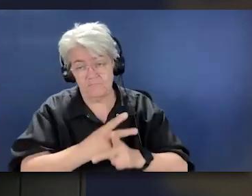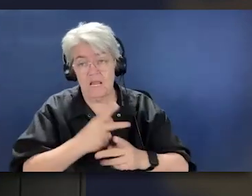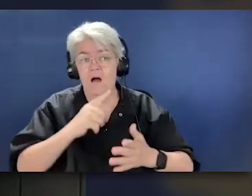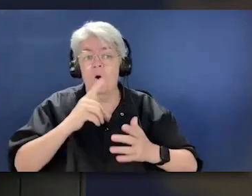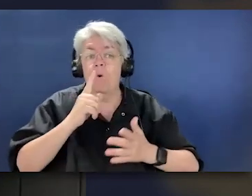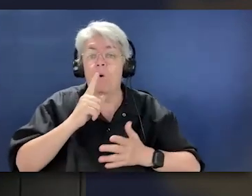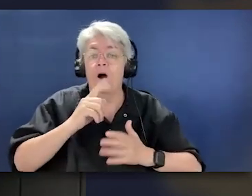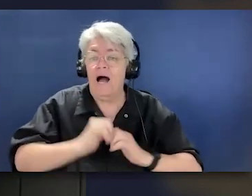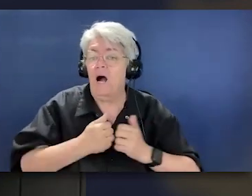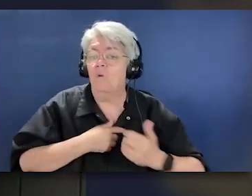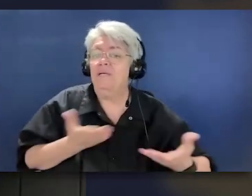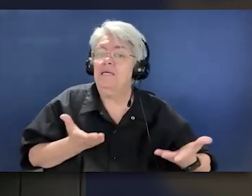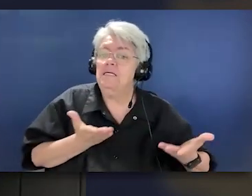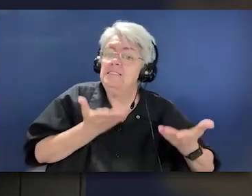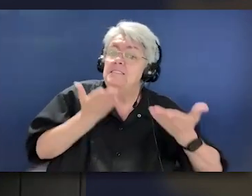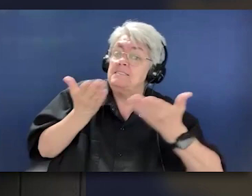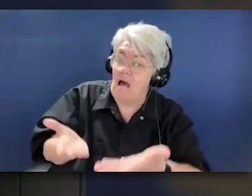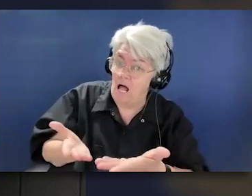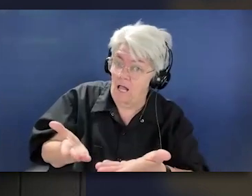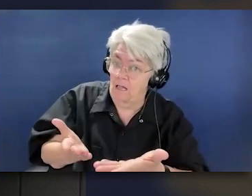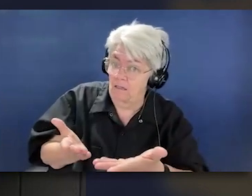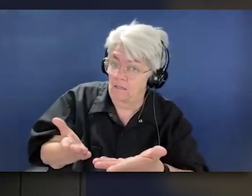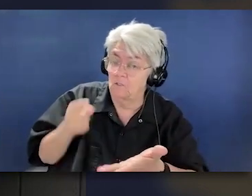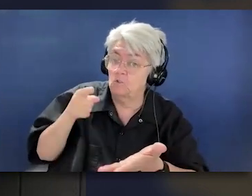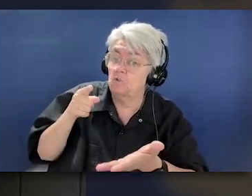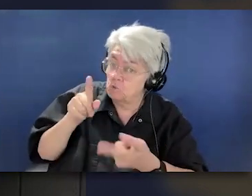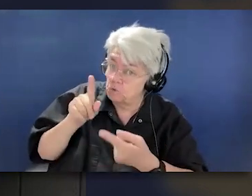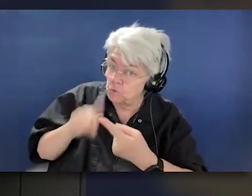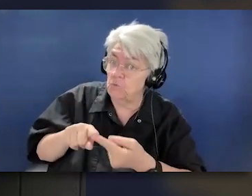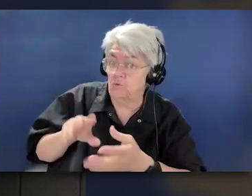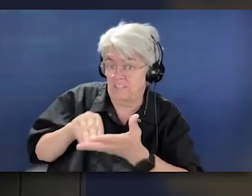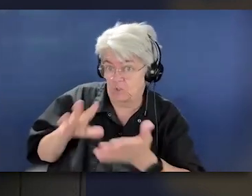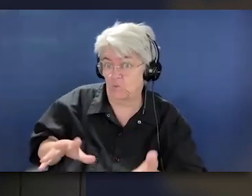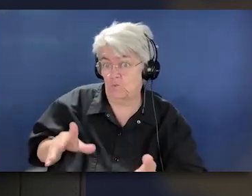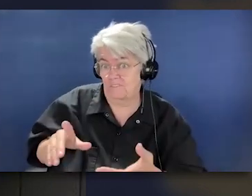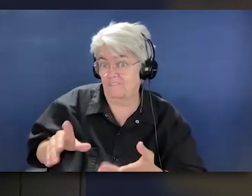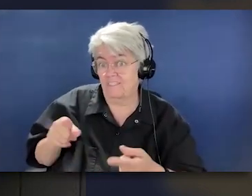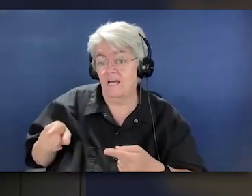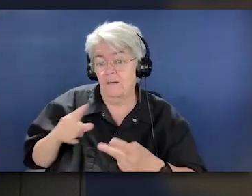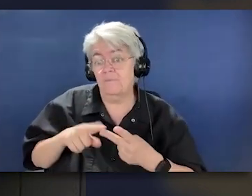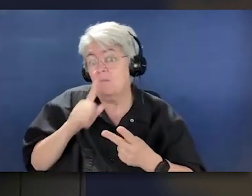that learning to students more broadly. But I’m really glad you asked that question. We